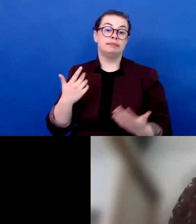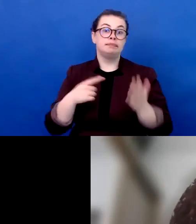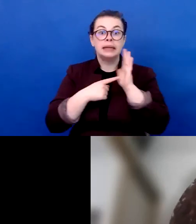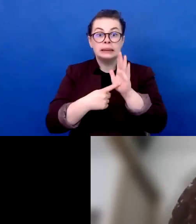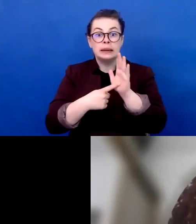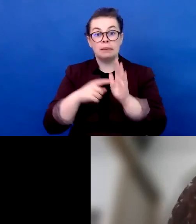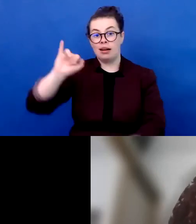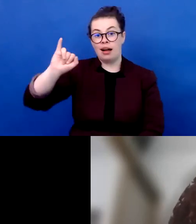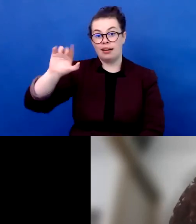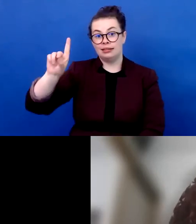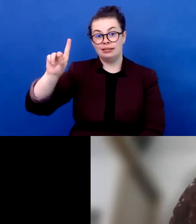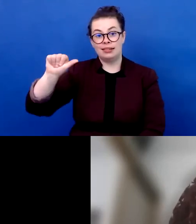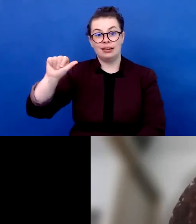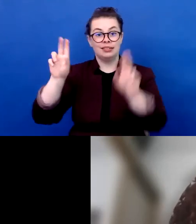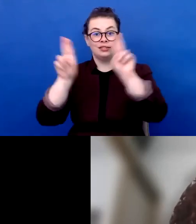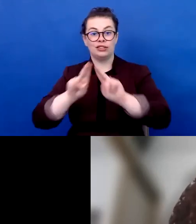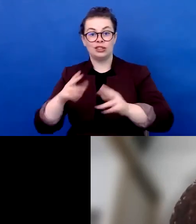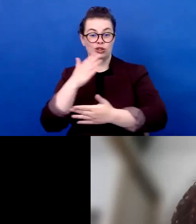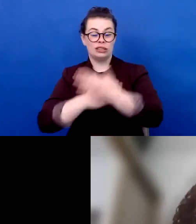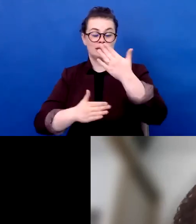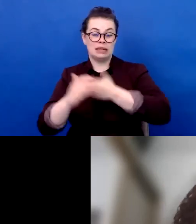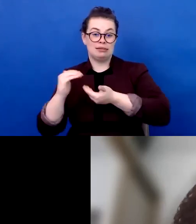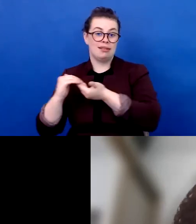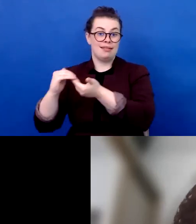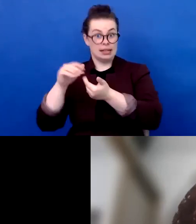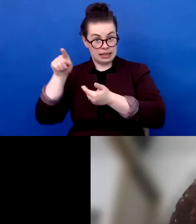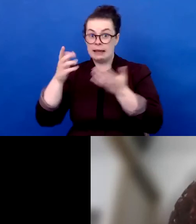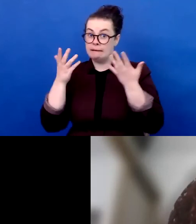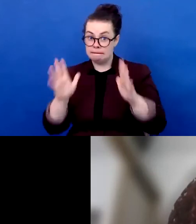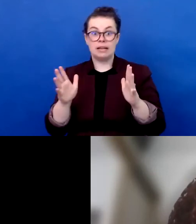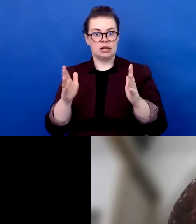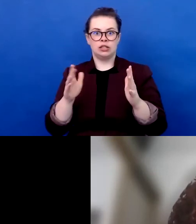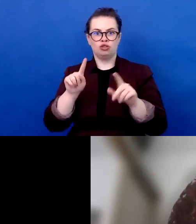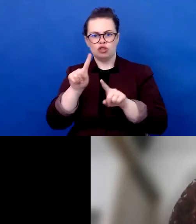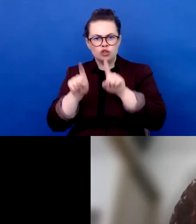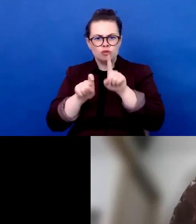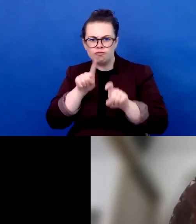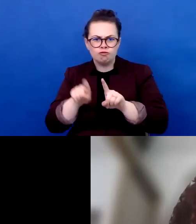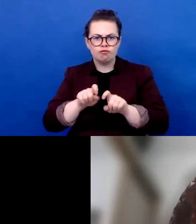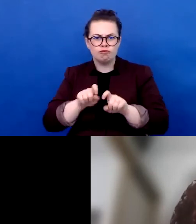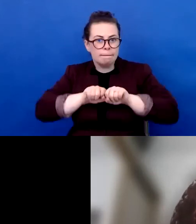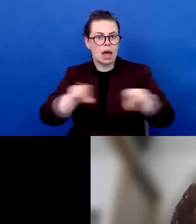on their on the experience of organizations of persons with disabilities during the pandemic